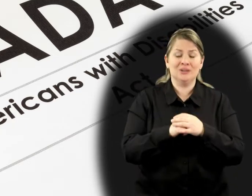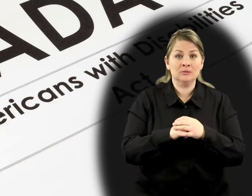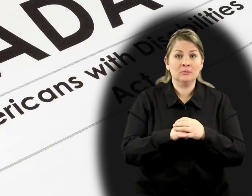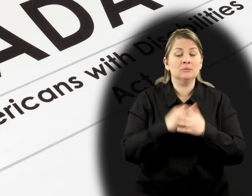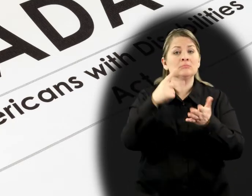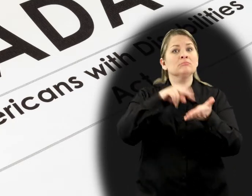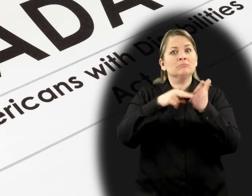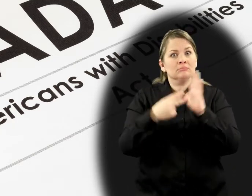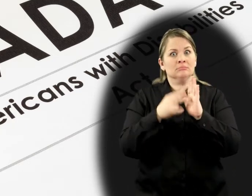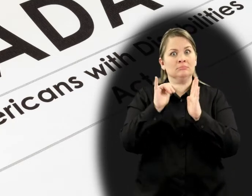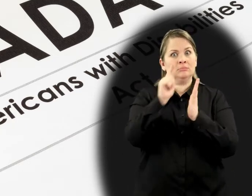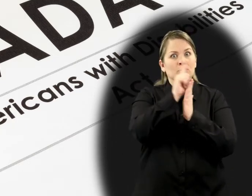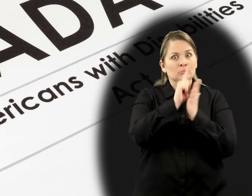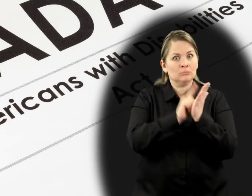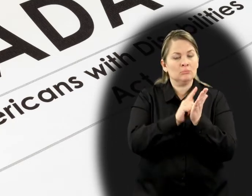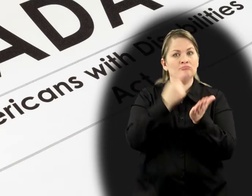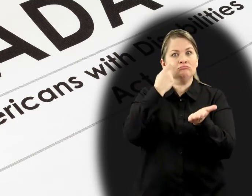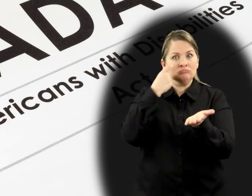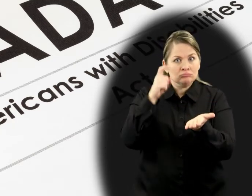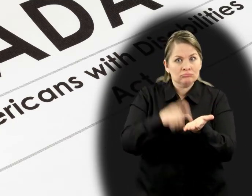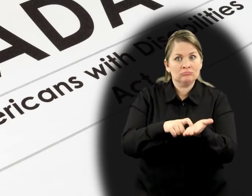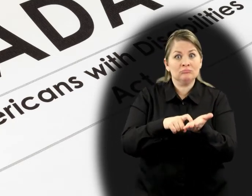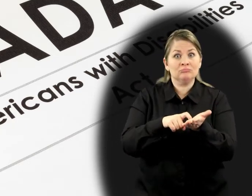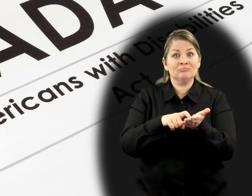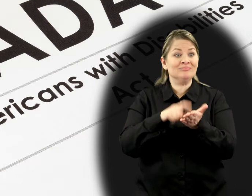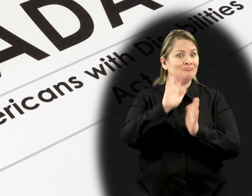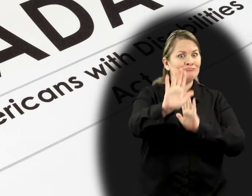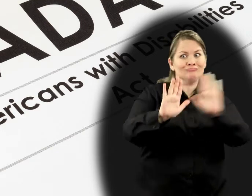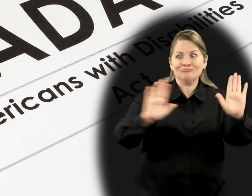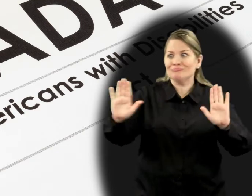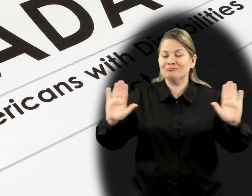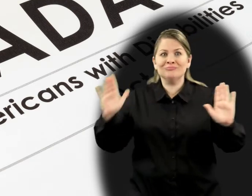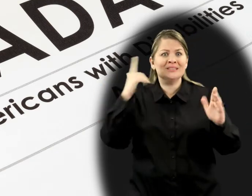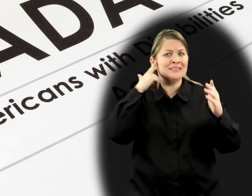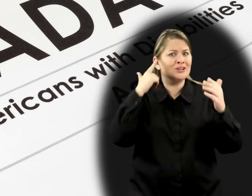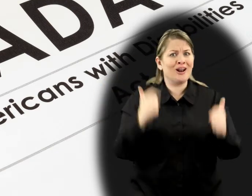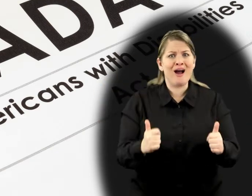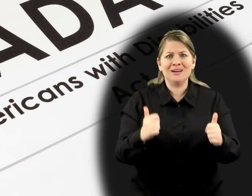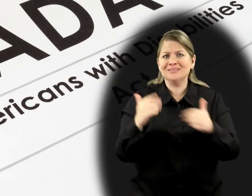It means that the law recognizes that every person's hearing loss is different